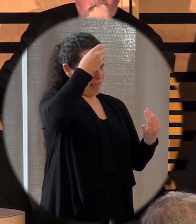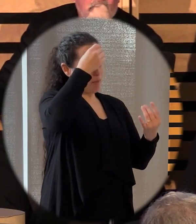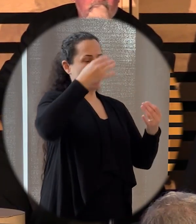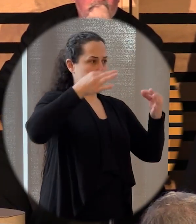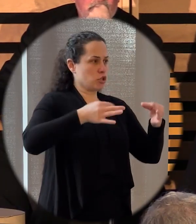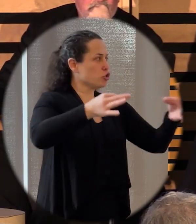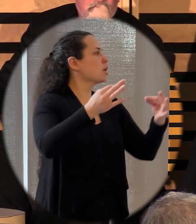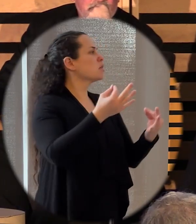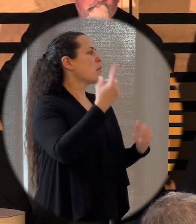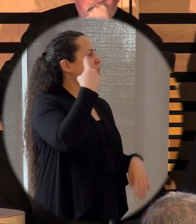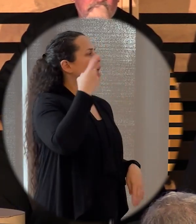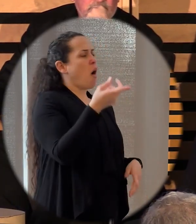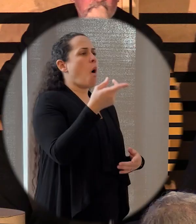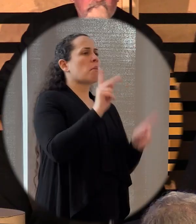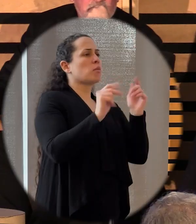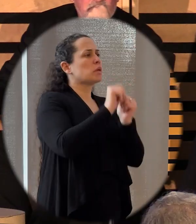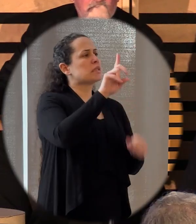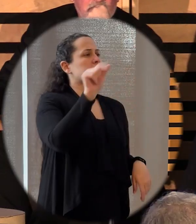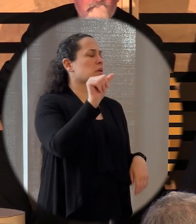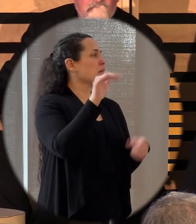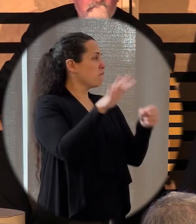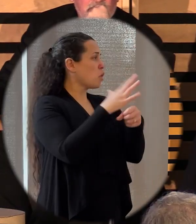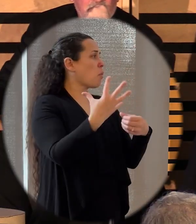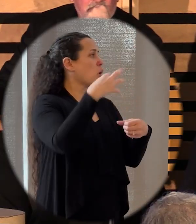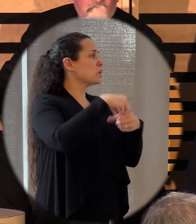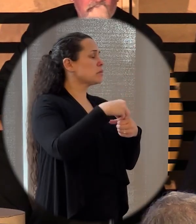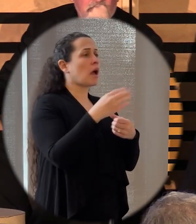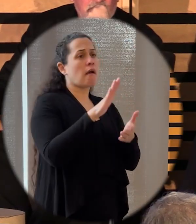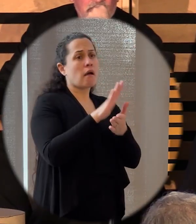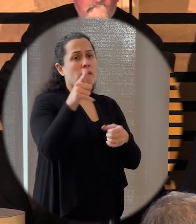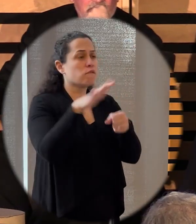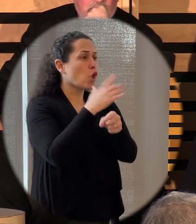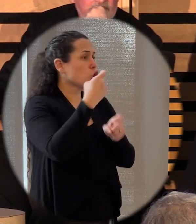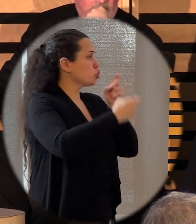with disabilities to fully contribute. And we think it's okay. We think it's charitable. We